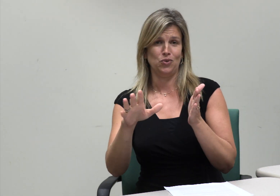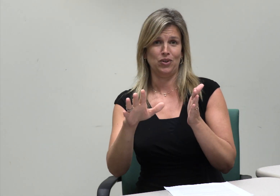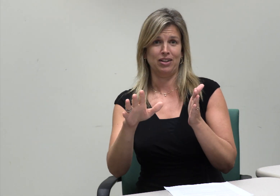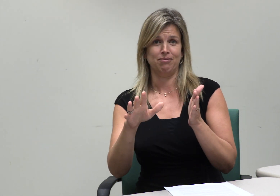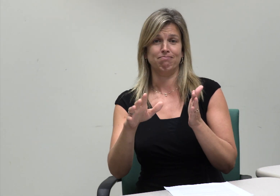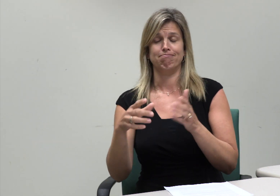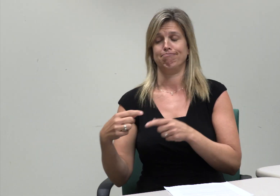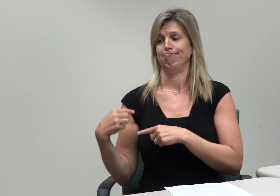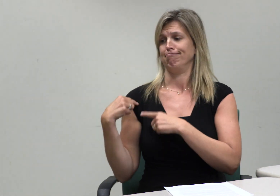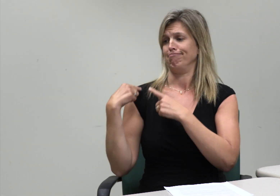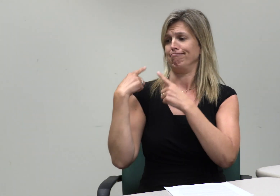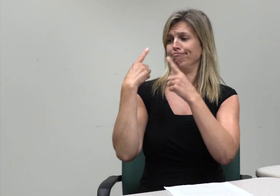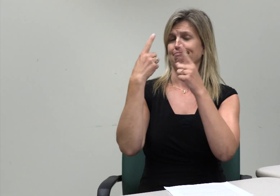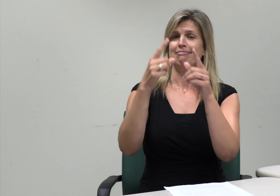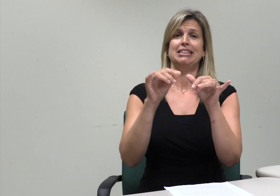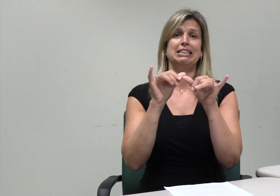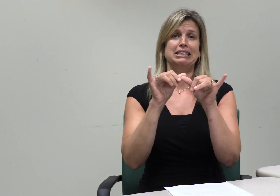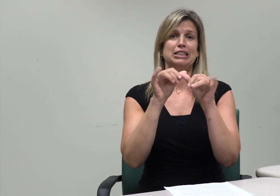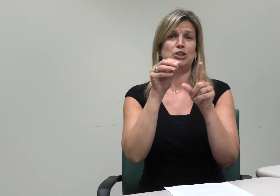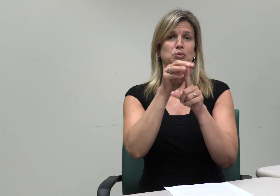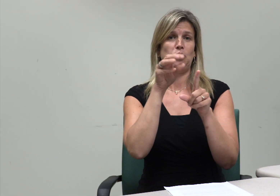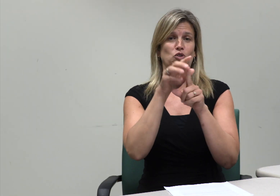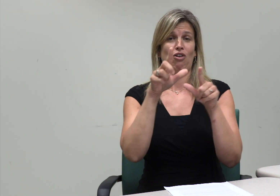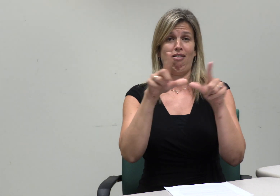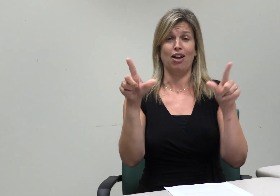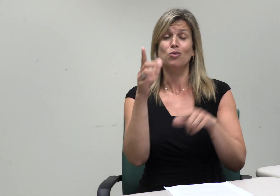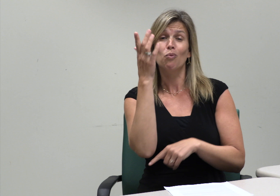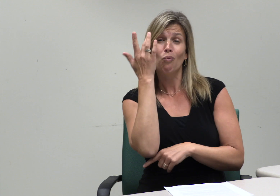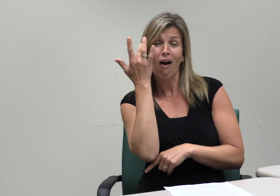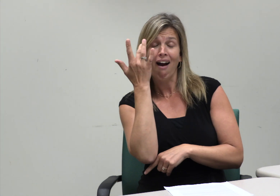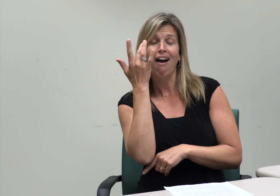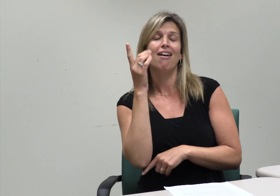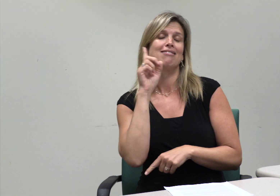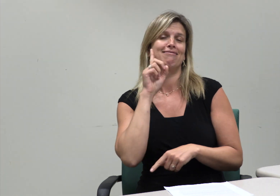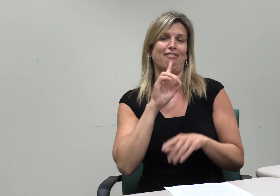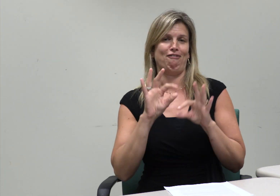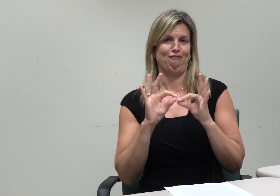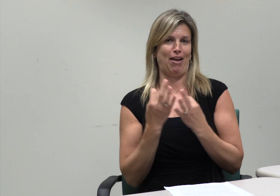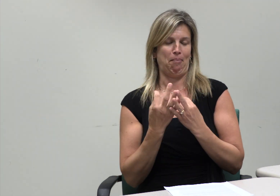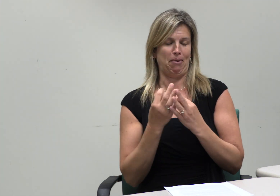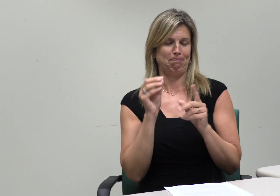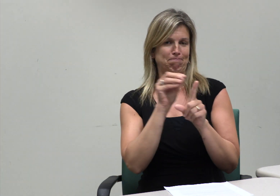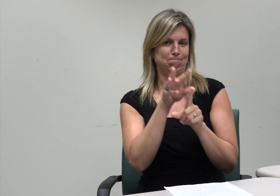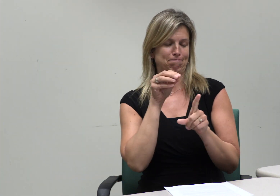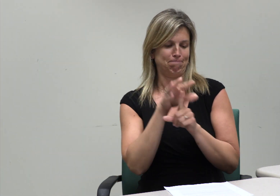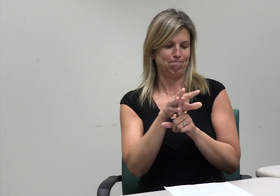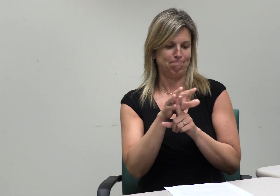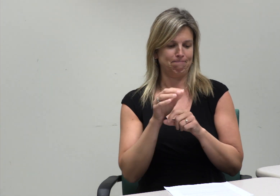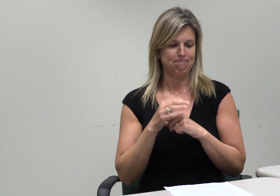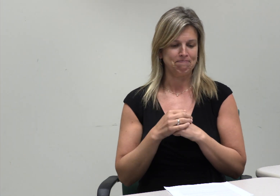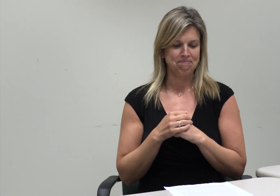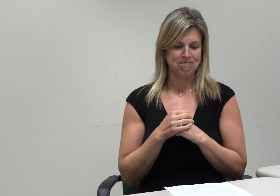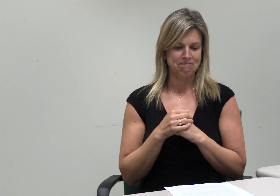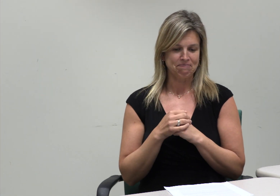She is a bright student with consistent exposure to language since birth due to her deaf family.